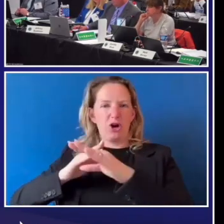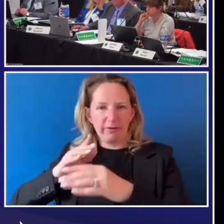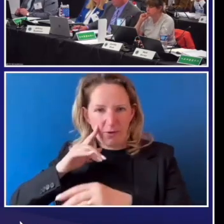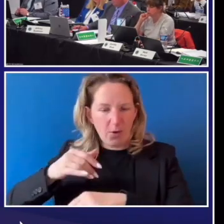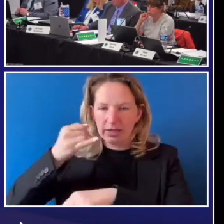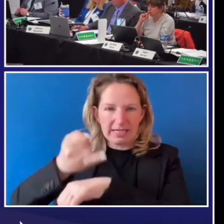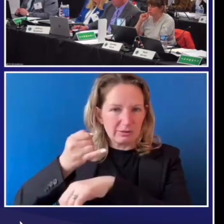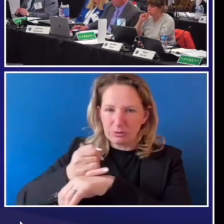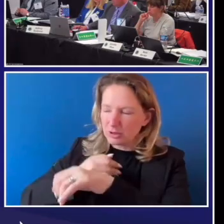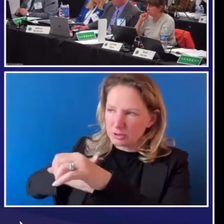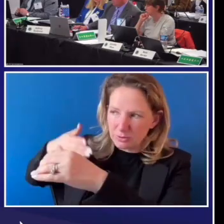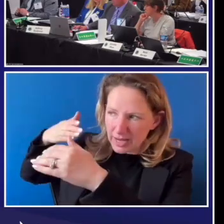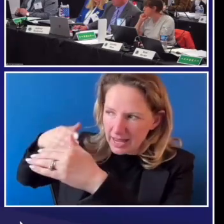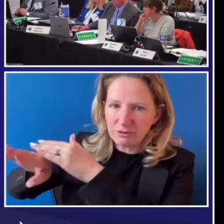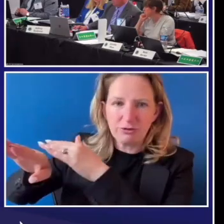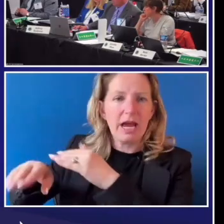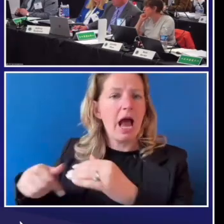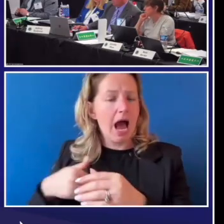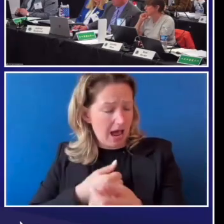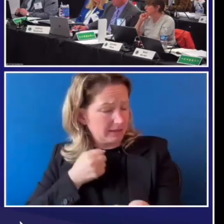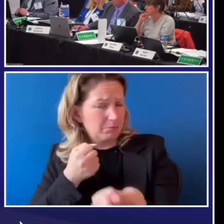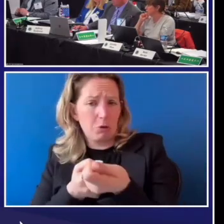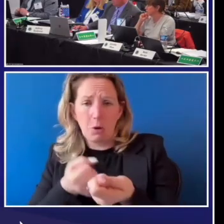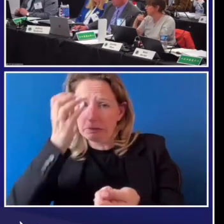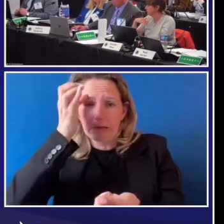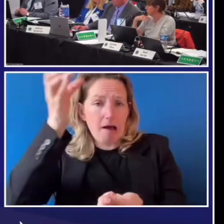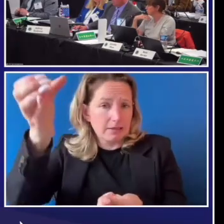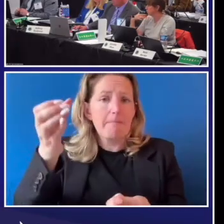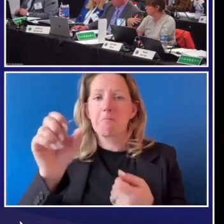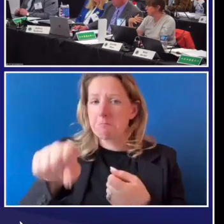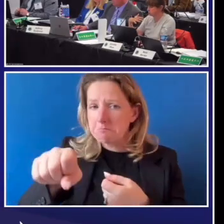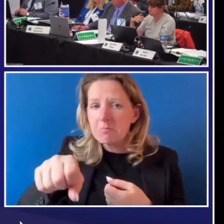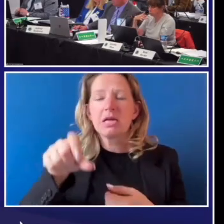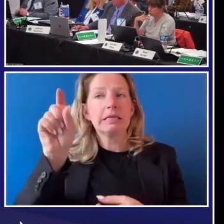And so I support conceptually that we need to address those issues.